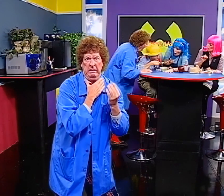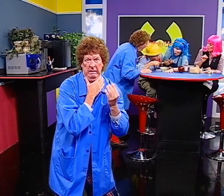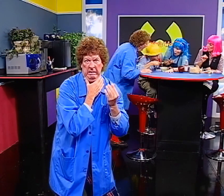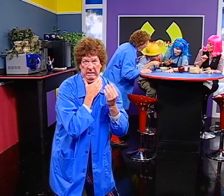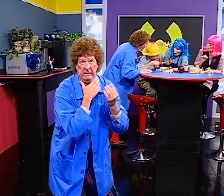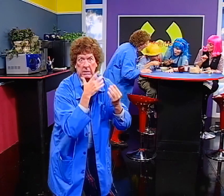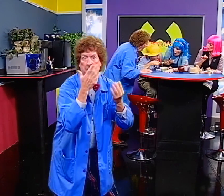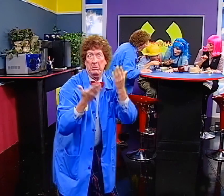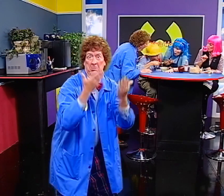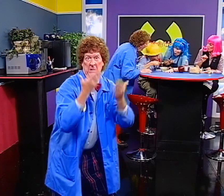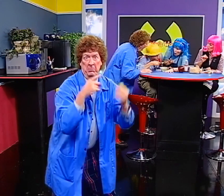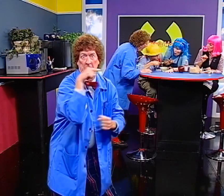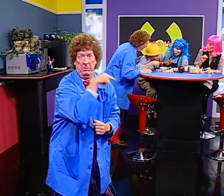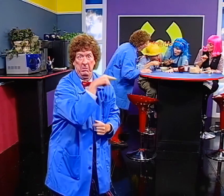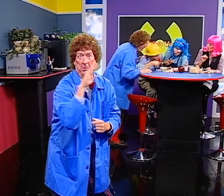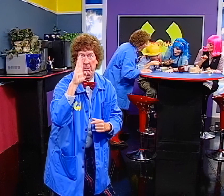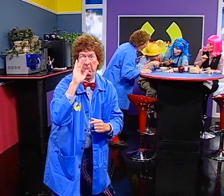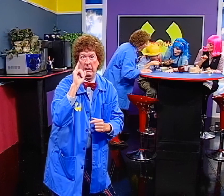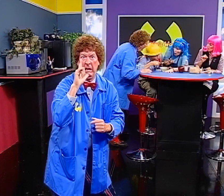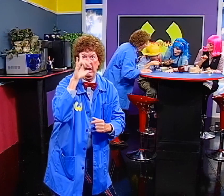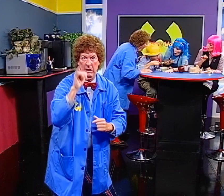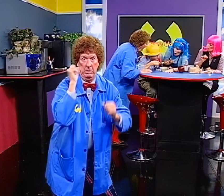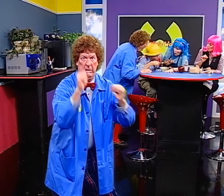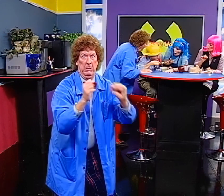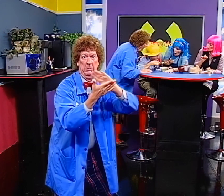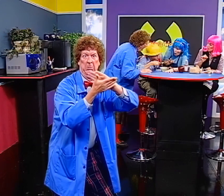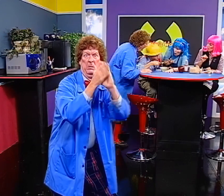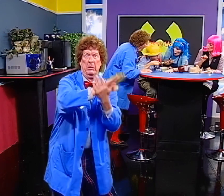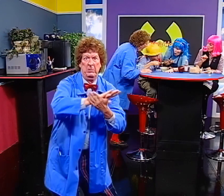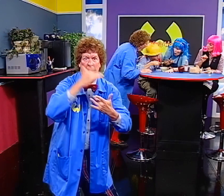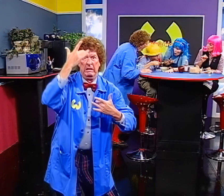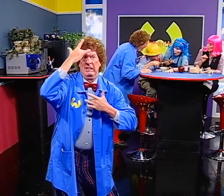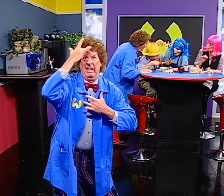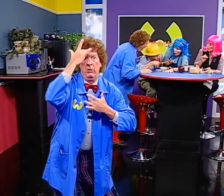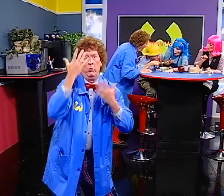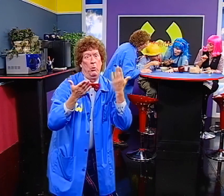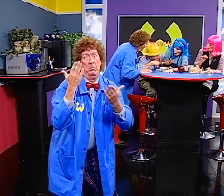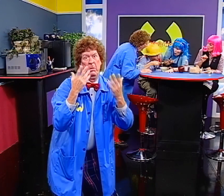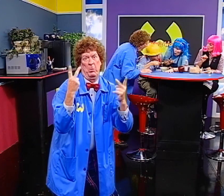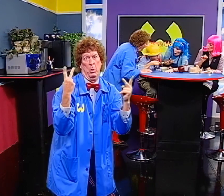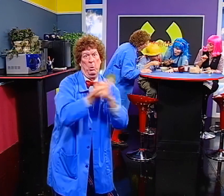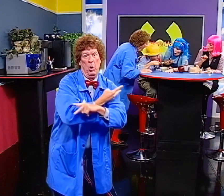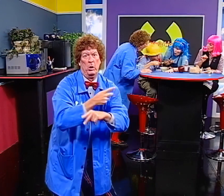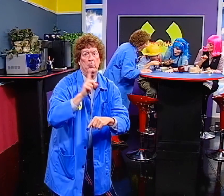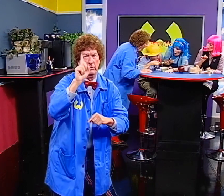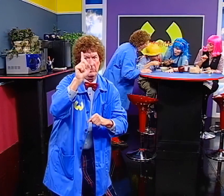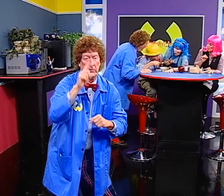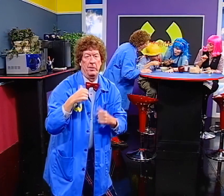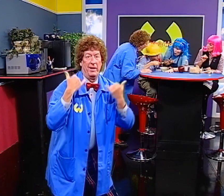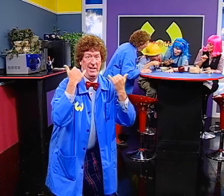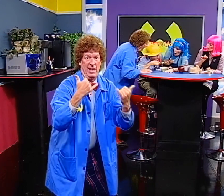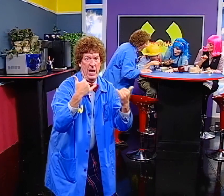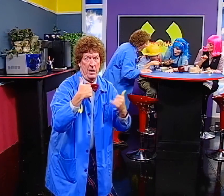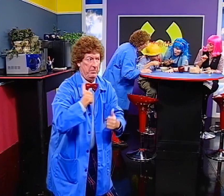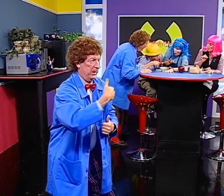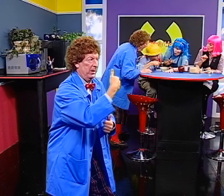DOING THAT COULD HAVE QUITE POSSIBLY MADE BILLY SICK, OR WORSE.